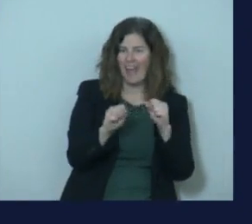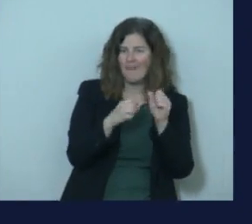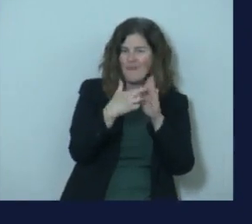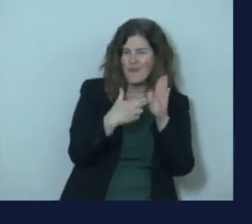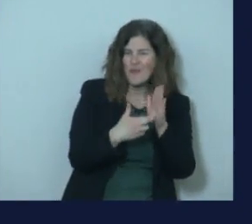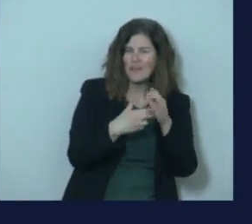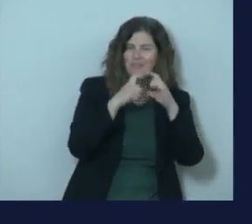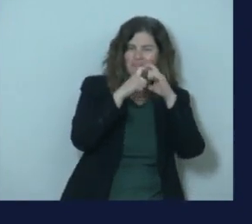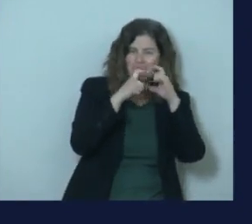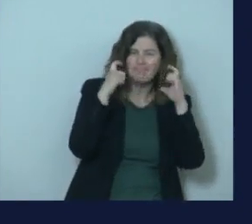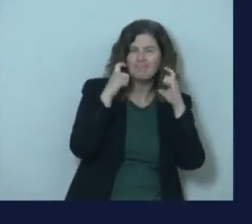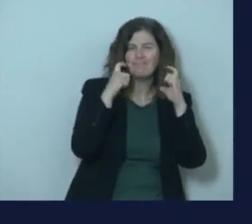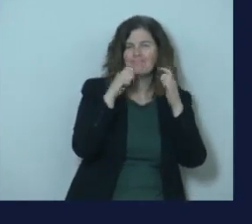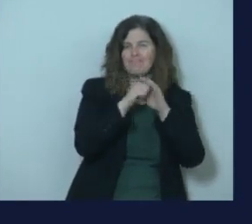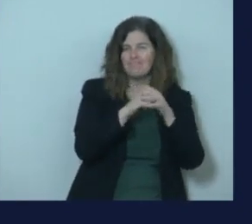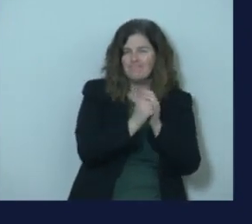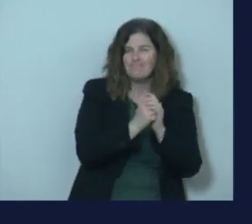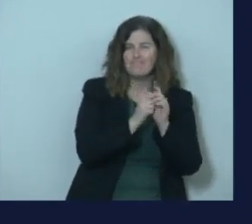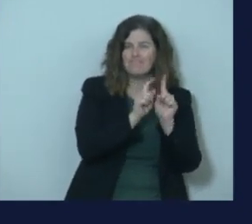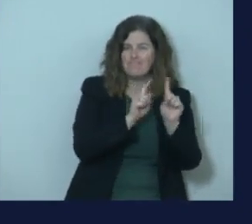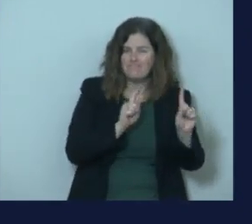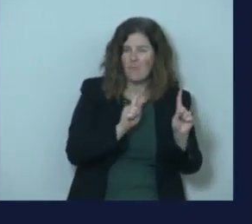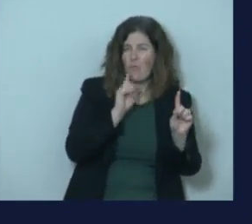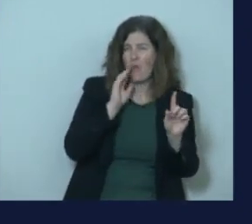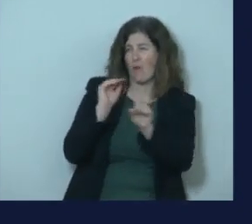THIS IS GOING TO BE A LONG SUMMER.